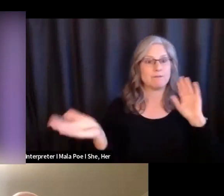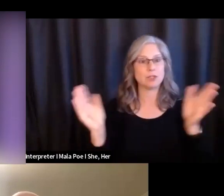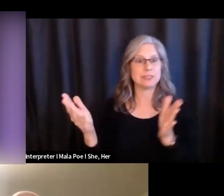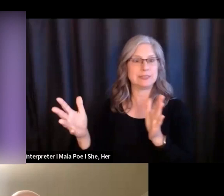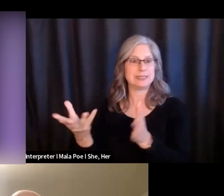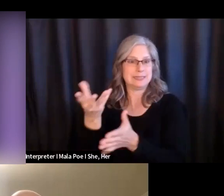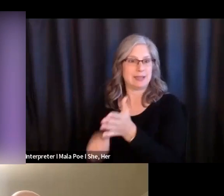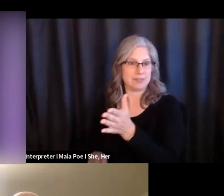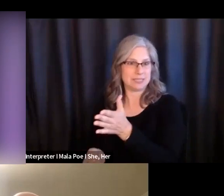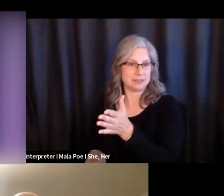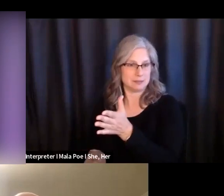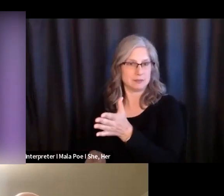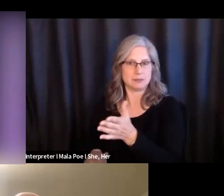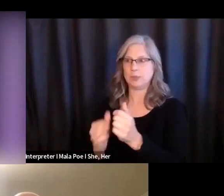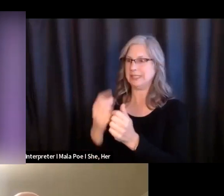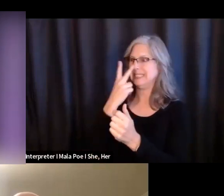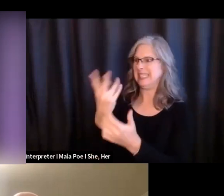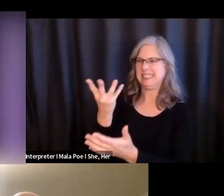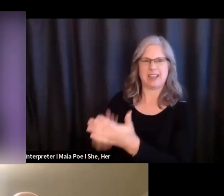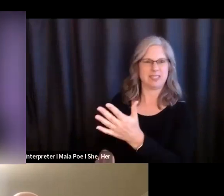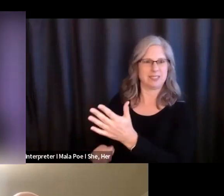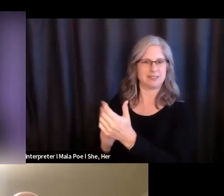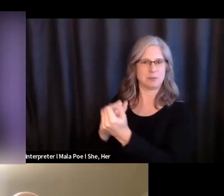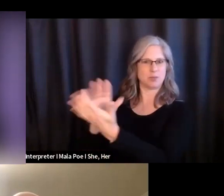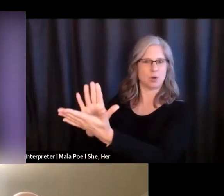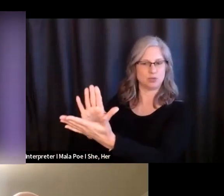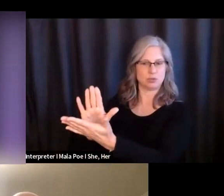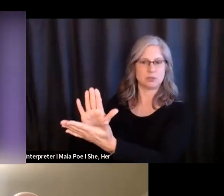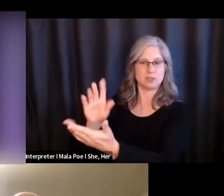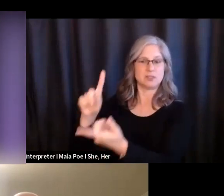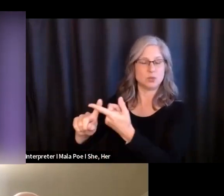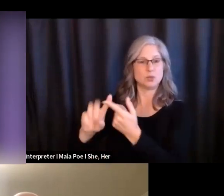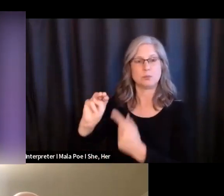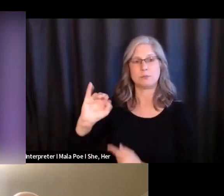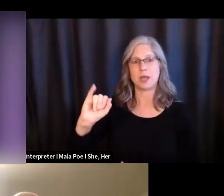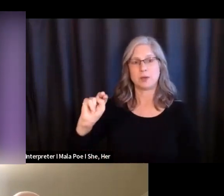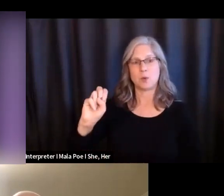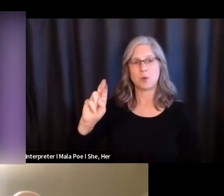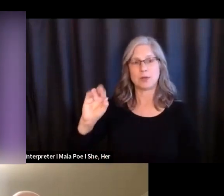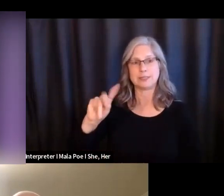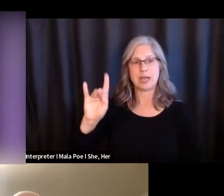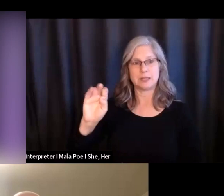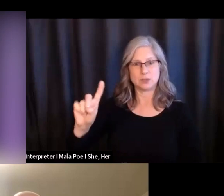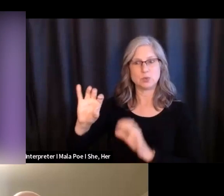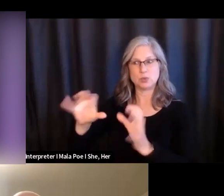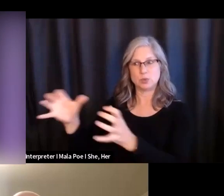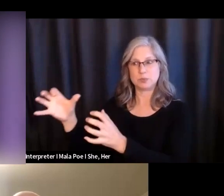and how we see these deficit approaches taken particularly towards minoritized groups, in acquisition and beyond.